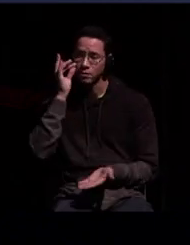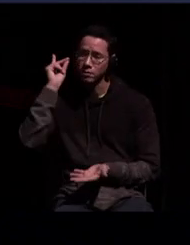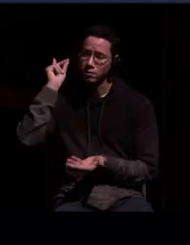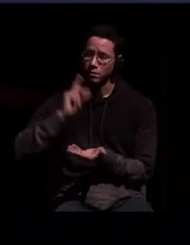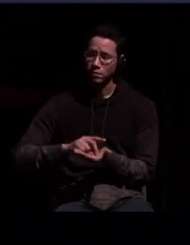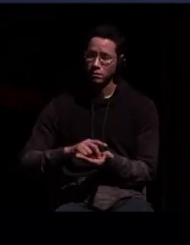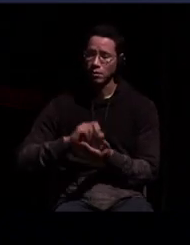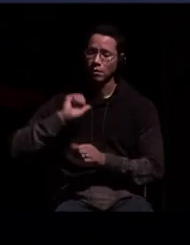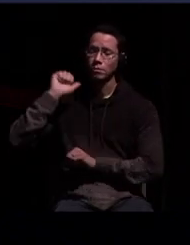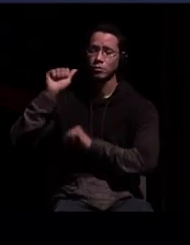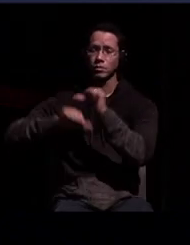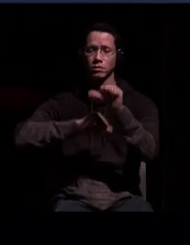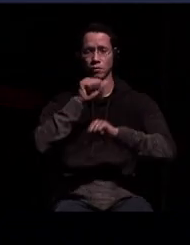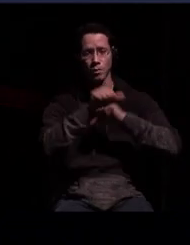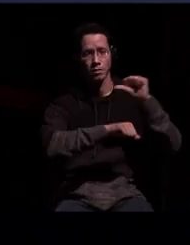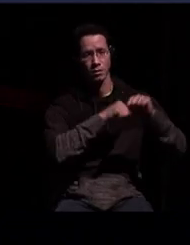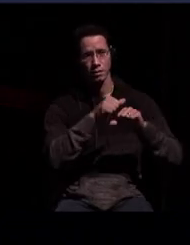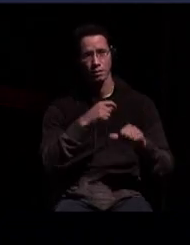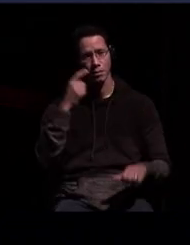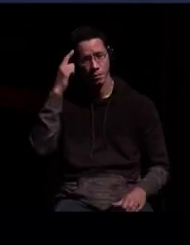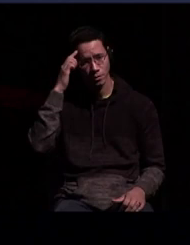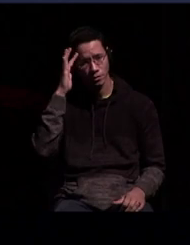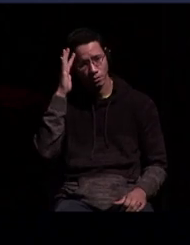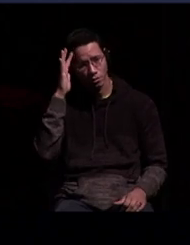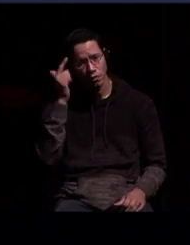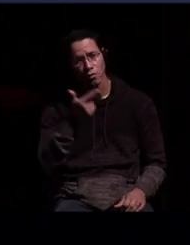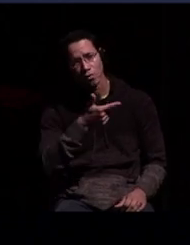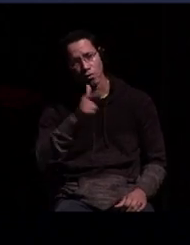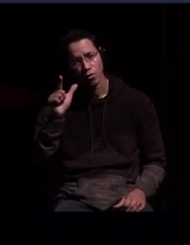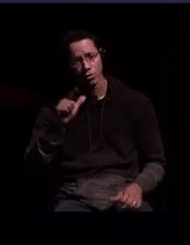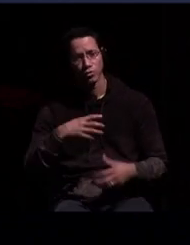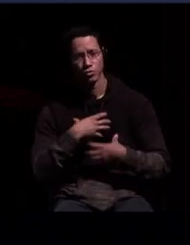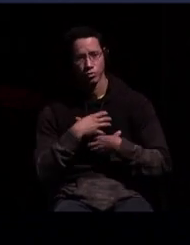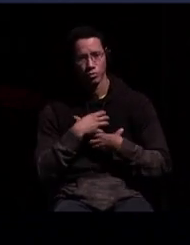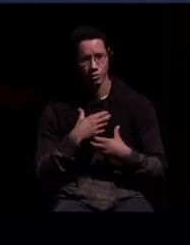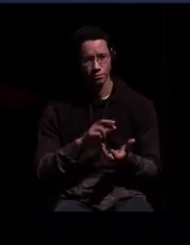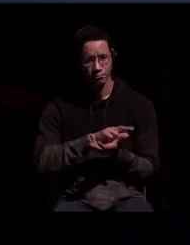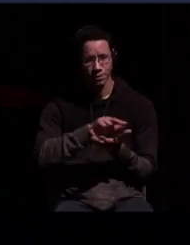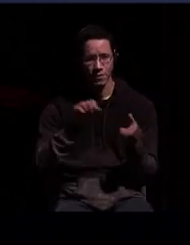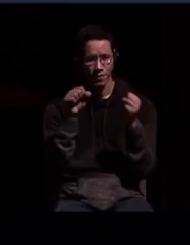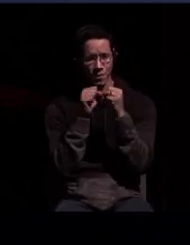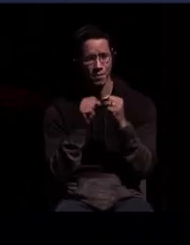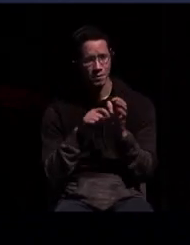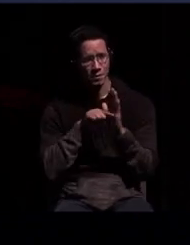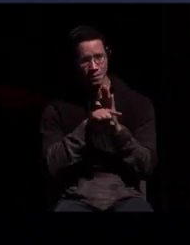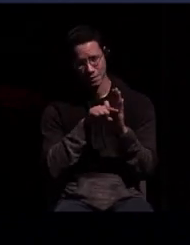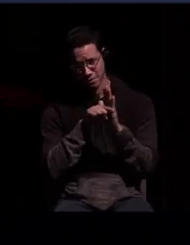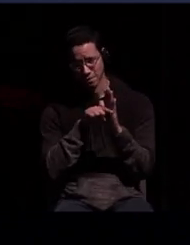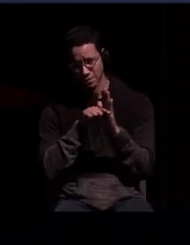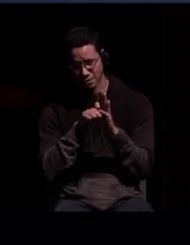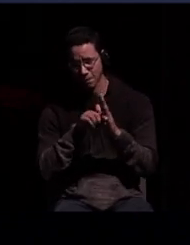there are other ways of doing research. In regard to self-management strategies,